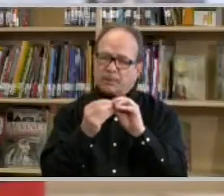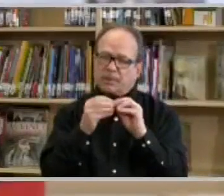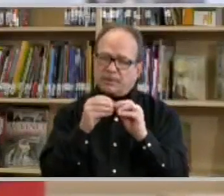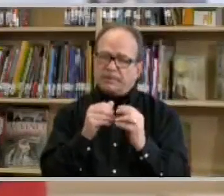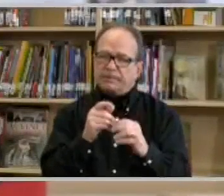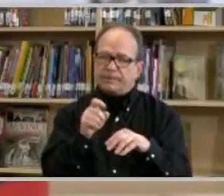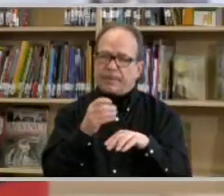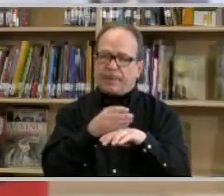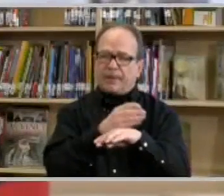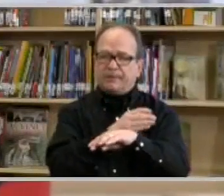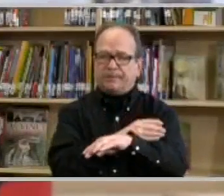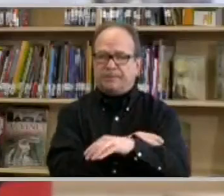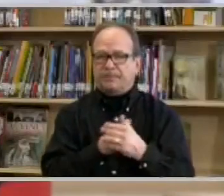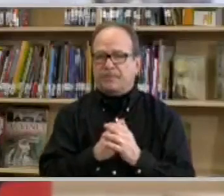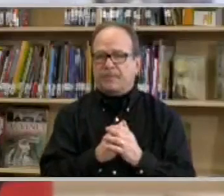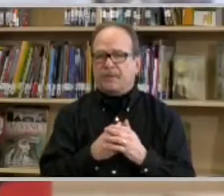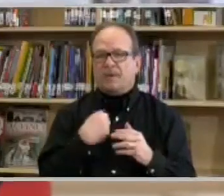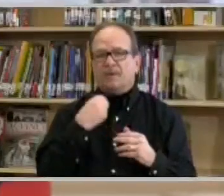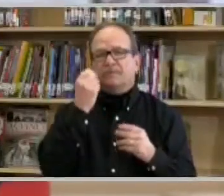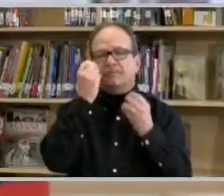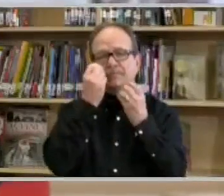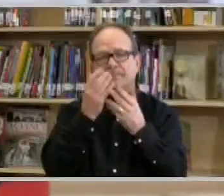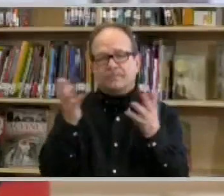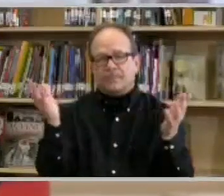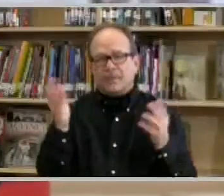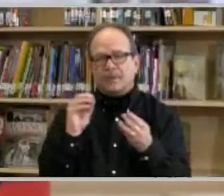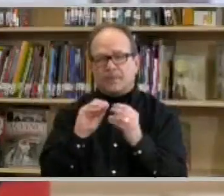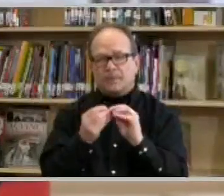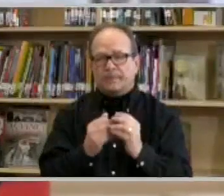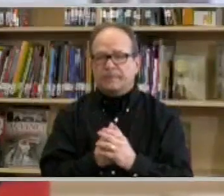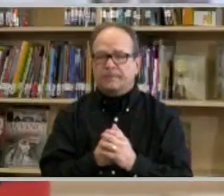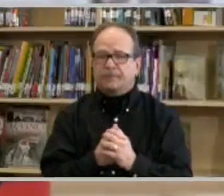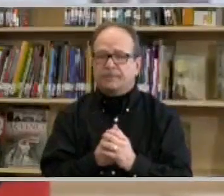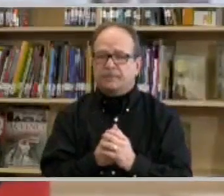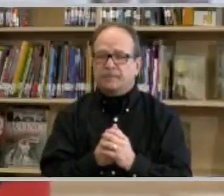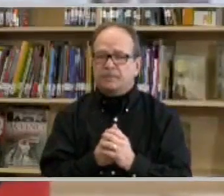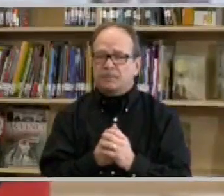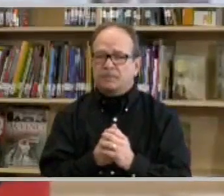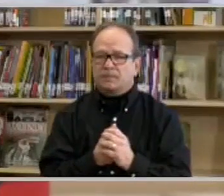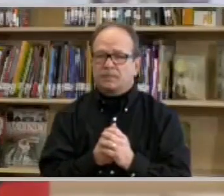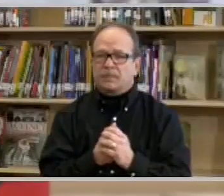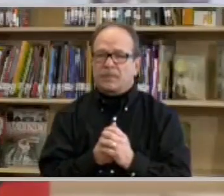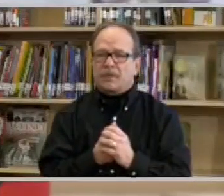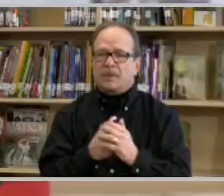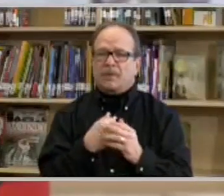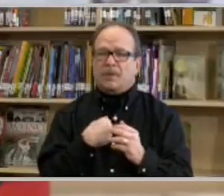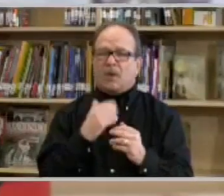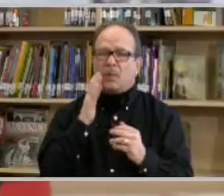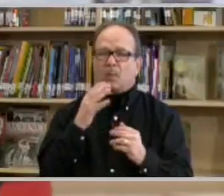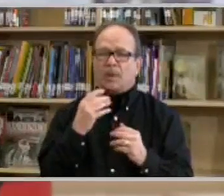VERY, VERY SIGNIFICANT. SO I WANTED TO JUST PUT THAT ON THE TABLE.